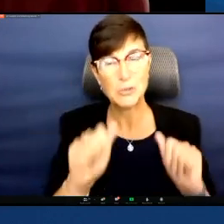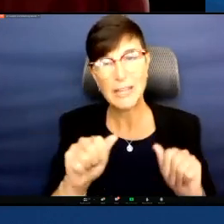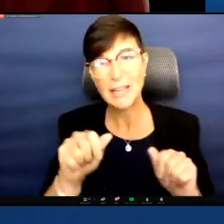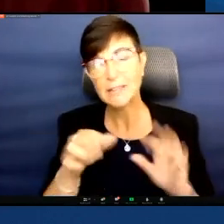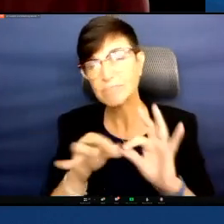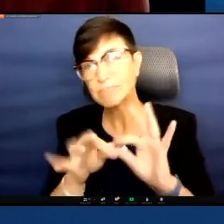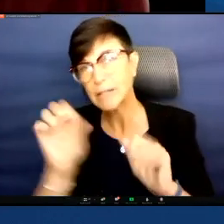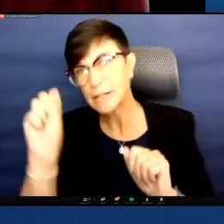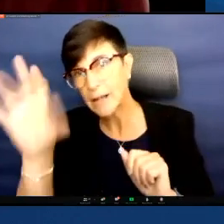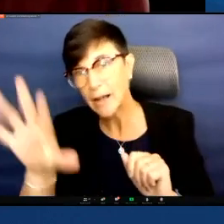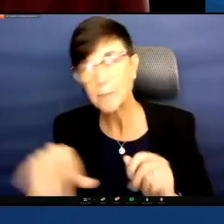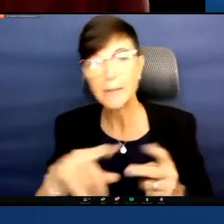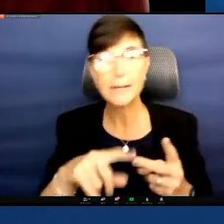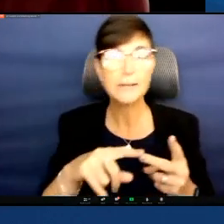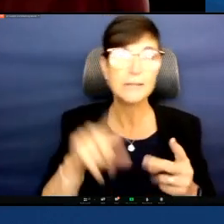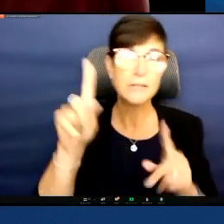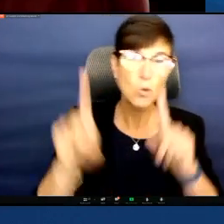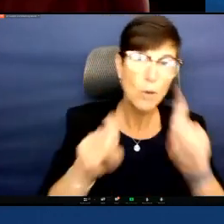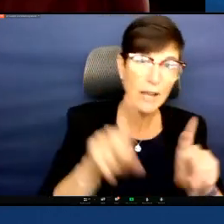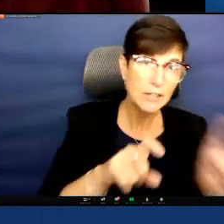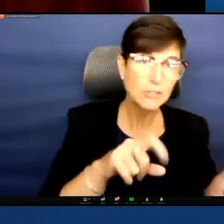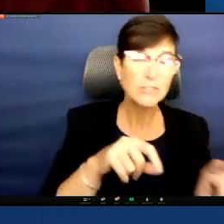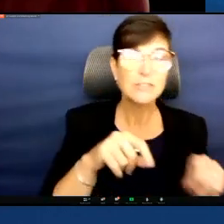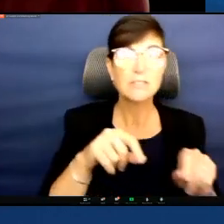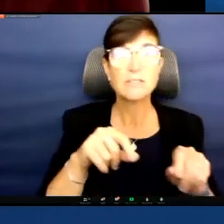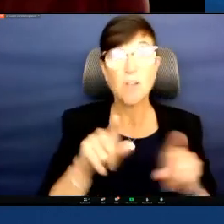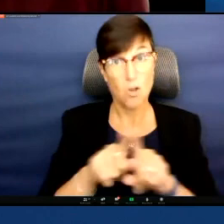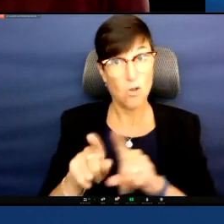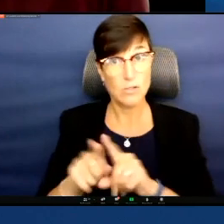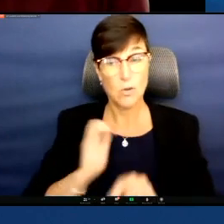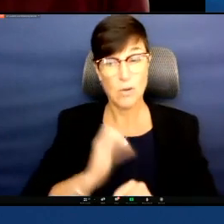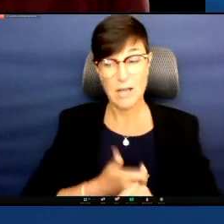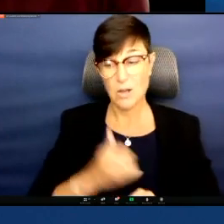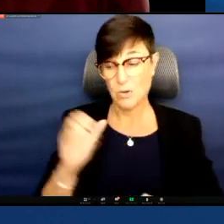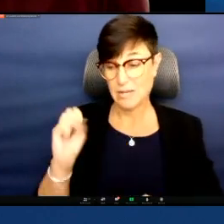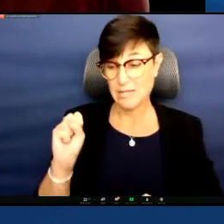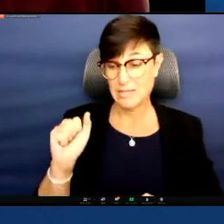opportunities for comment on Sacramento County's budget throughout the year.